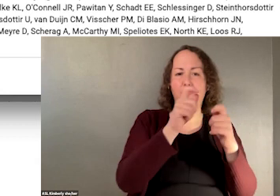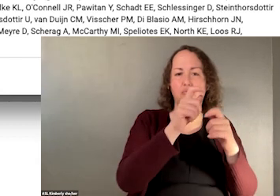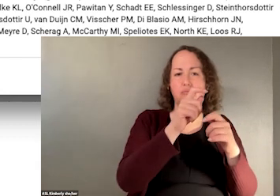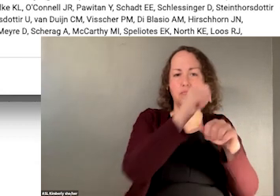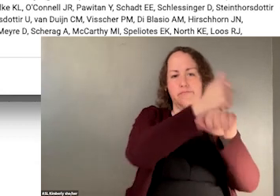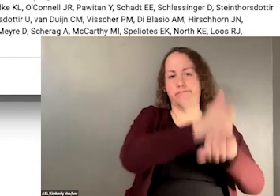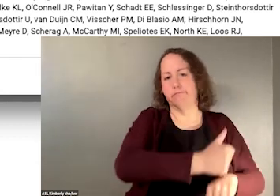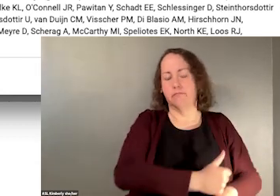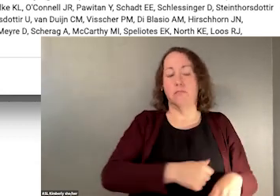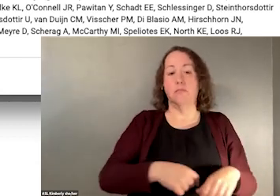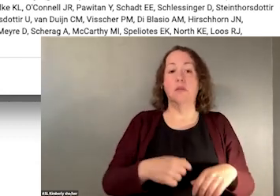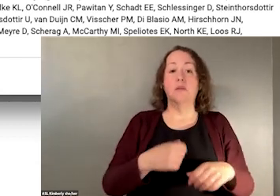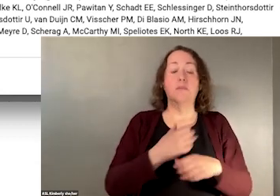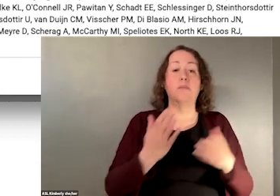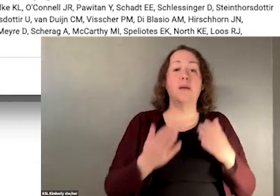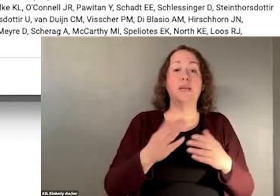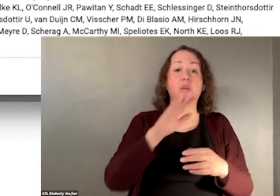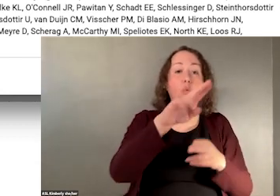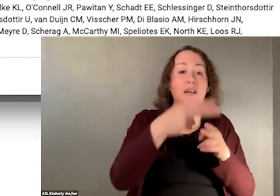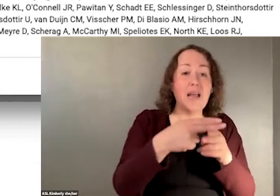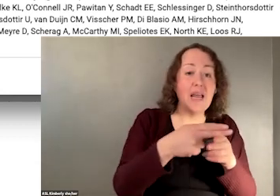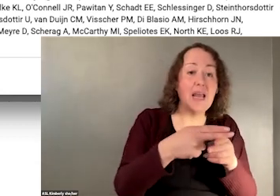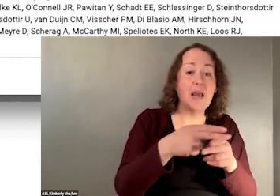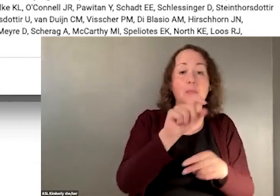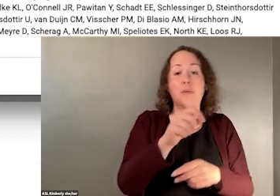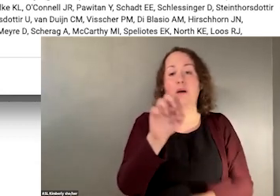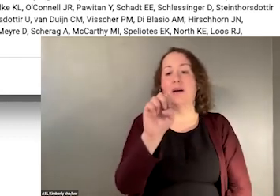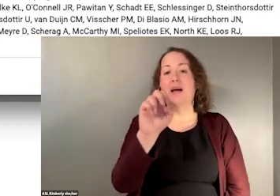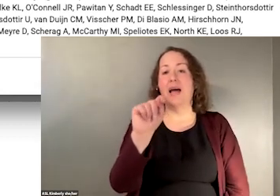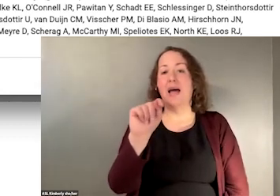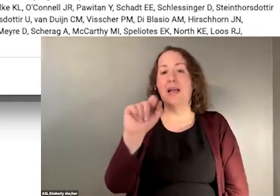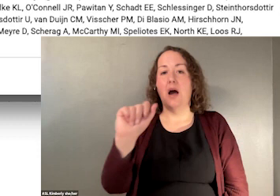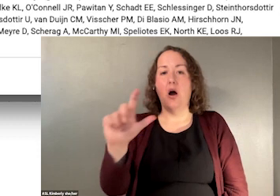Maybe have et al and reduce it down to a more manageable size.